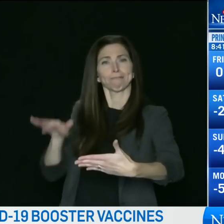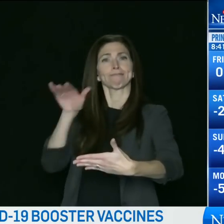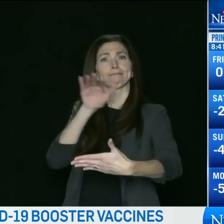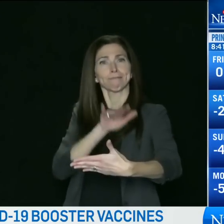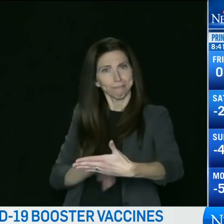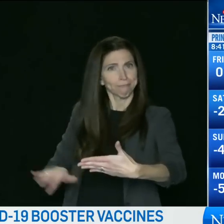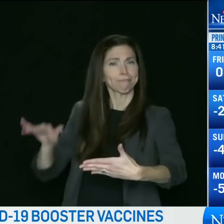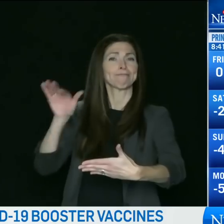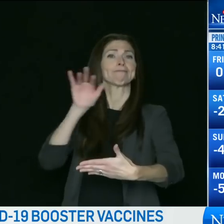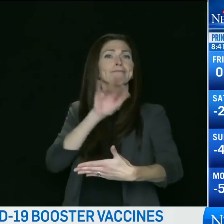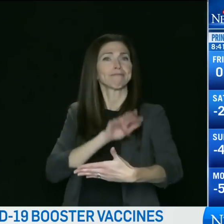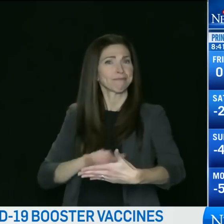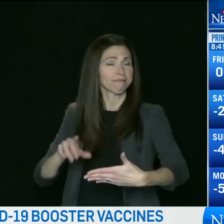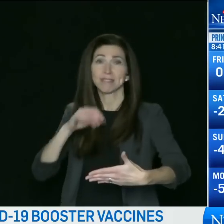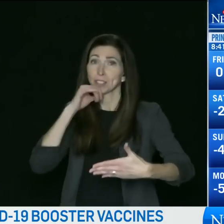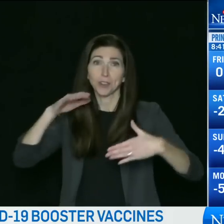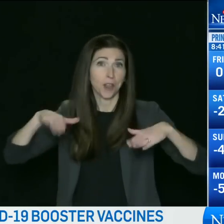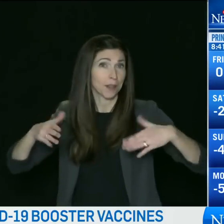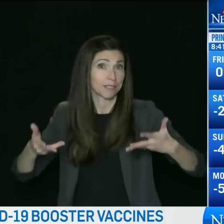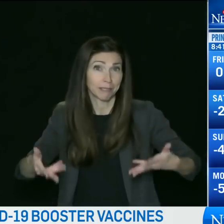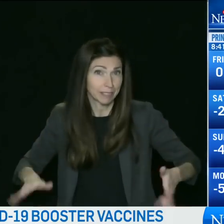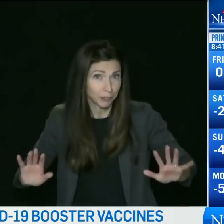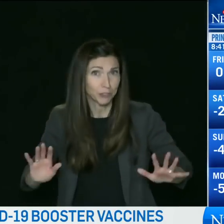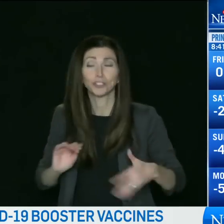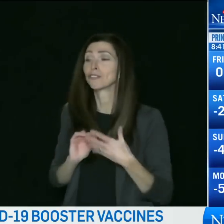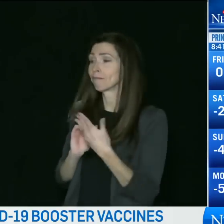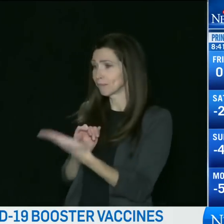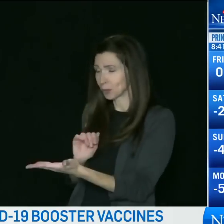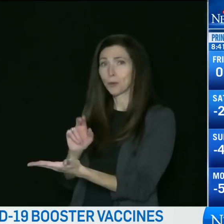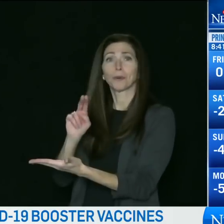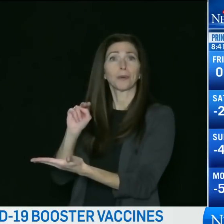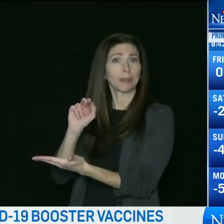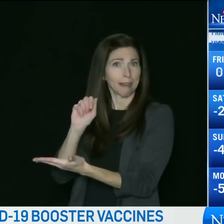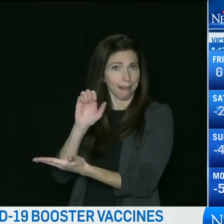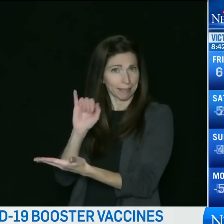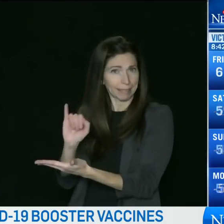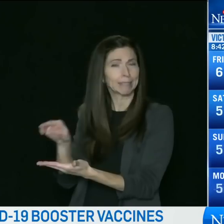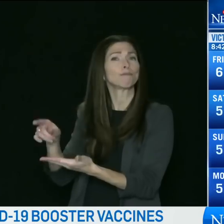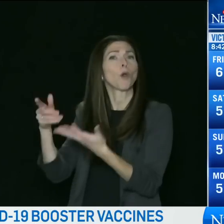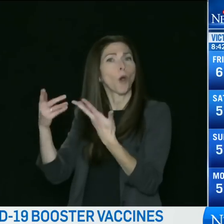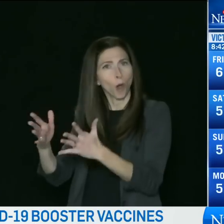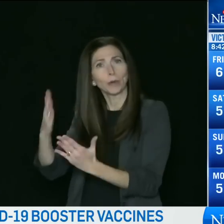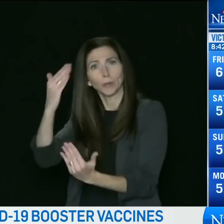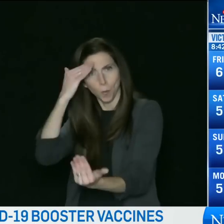MUCH UNDER INVESTIGATION. I THINK IT'S AN EVOLVING STORY AND IT'S SOMETHING THAT THE